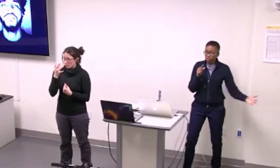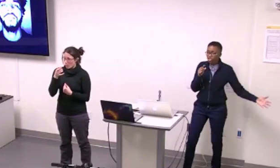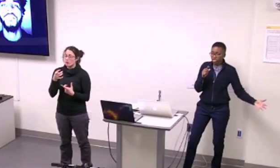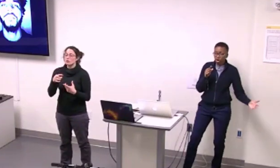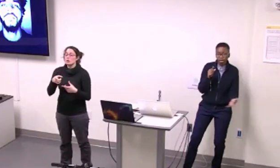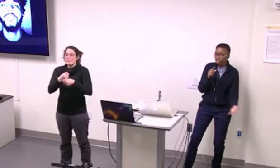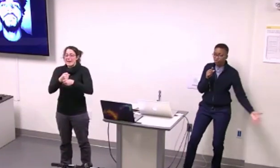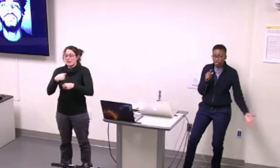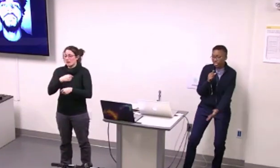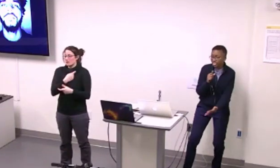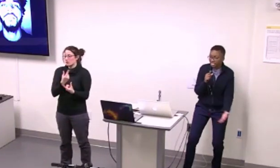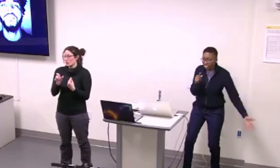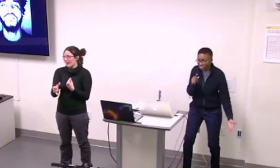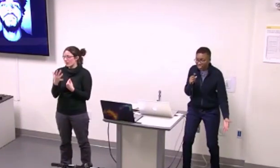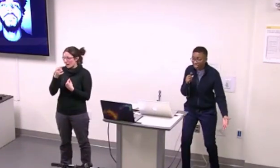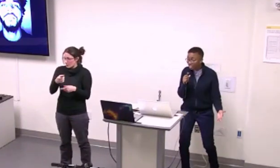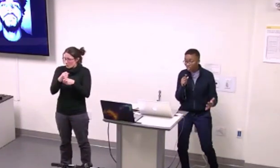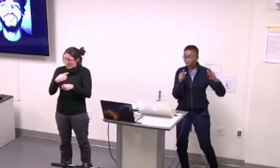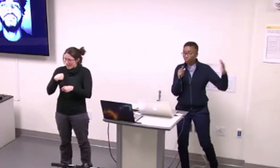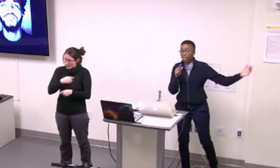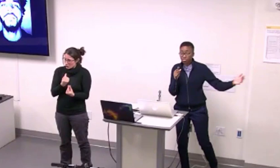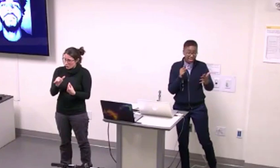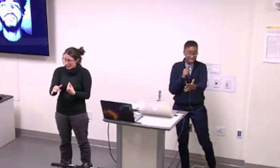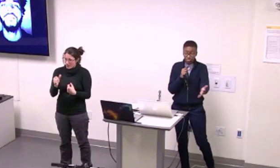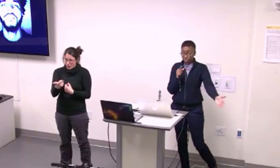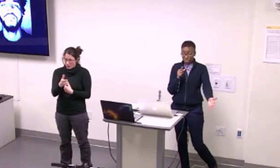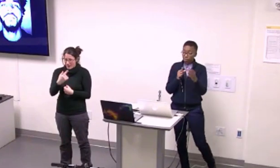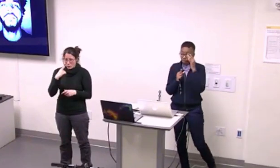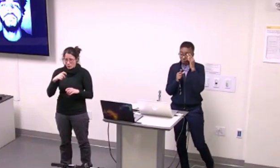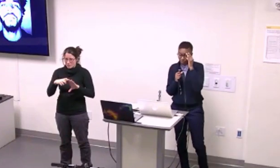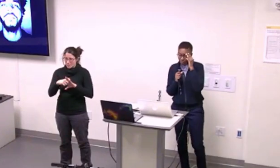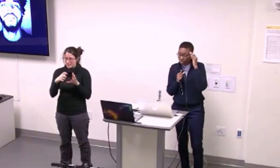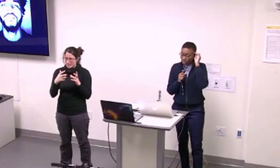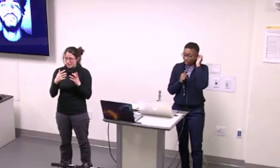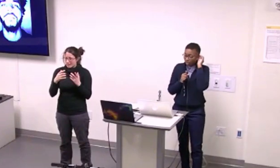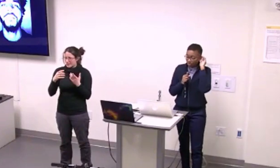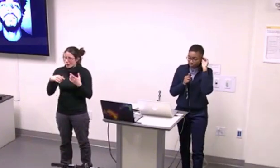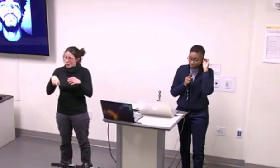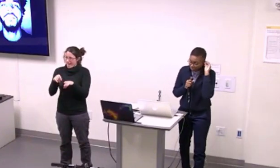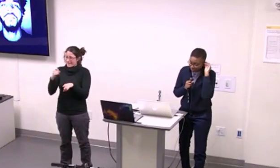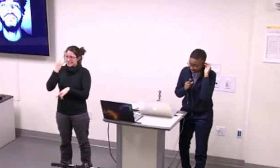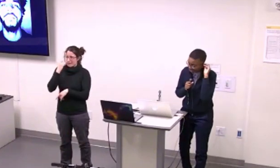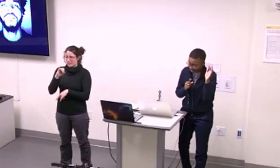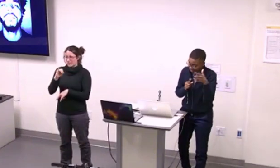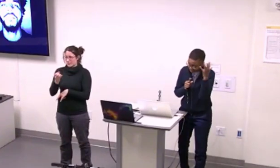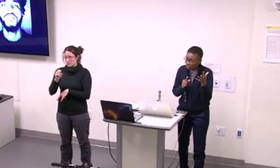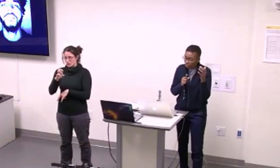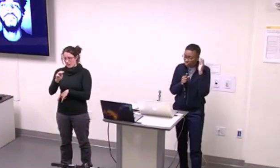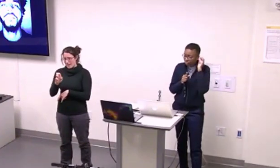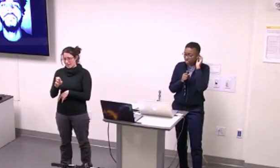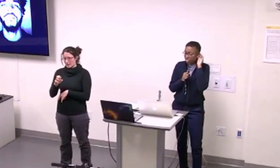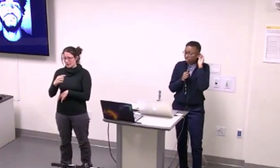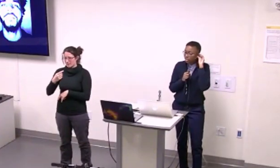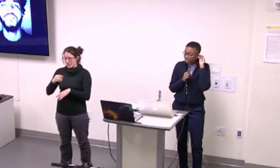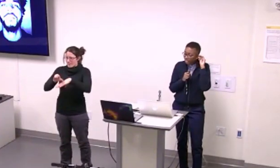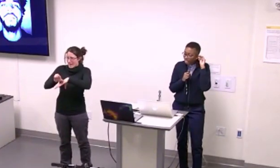All of this for a citation." As though Germaine made them beat him up, right? These sorts of things. So a lot of gaslighting.